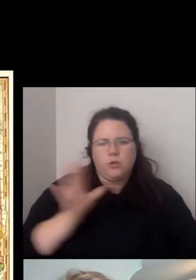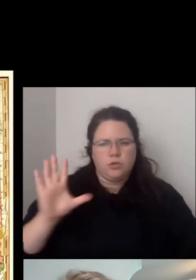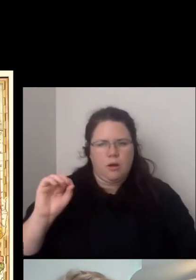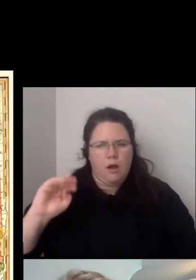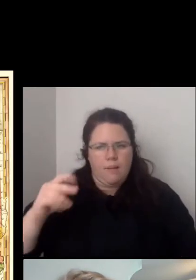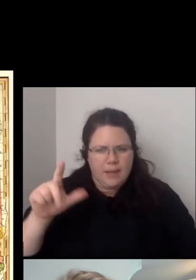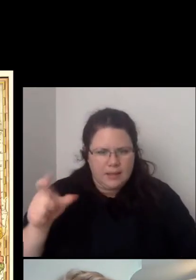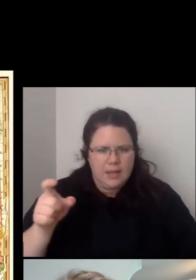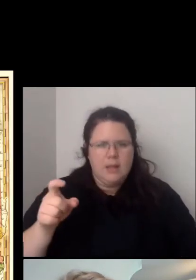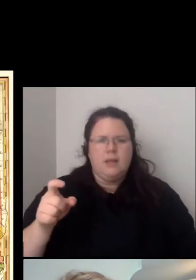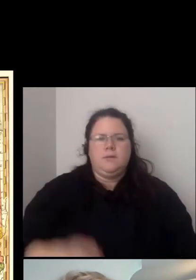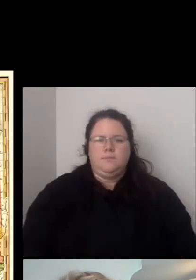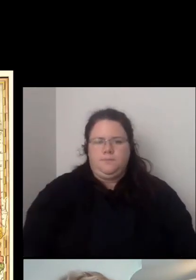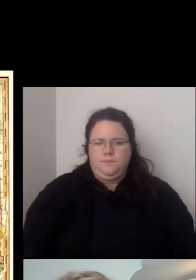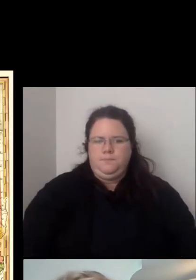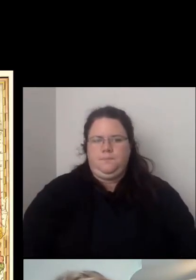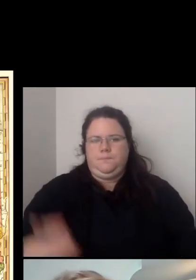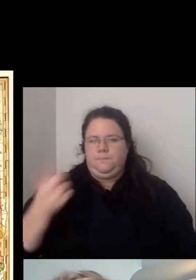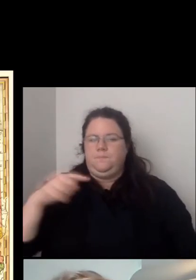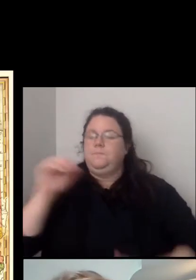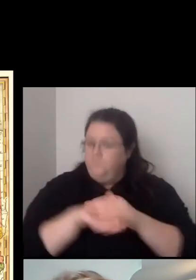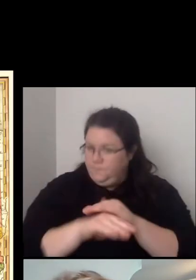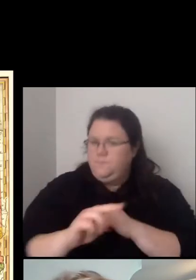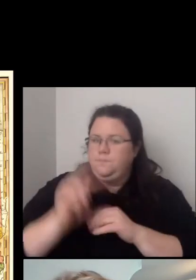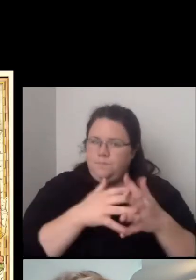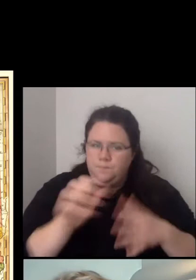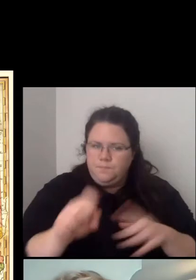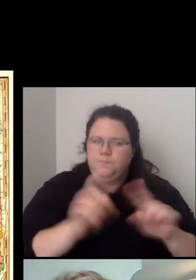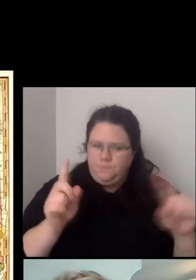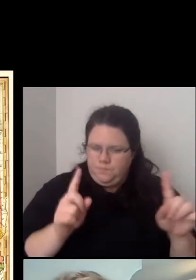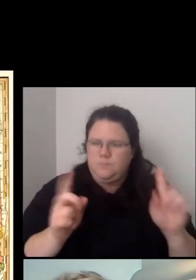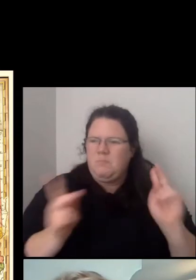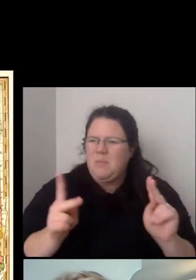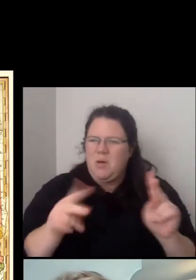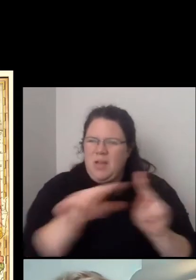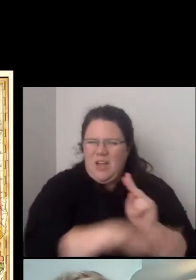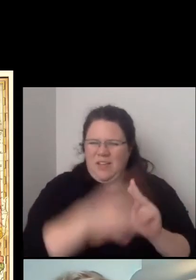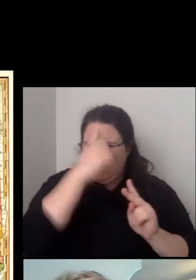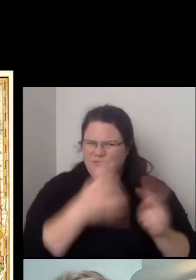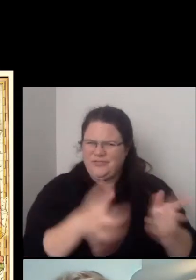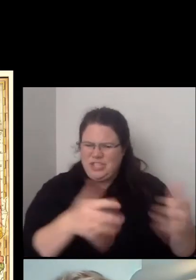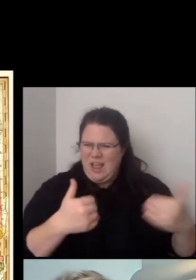Maize has come into North America, but the people around this area were like, "We've already got our domesticates, and we're good on maize."